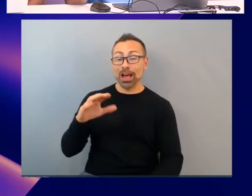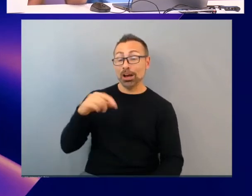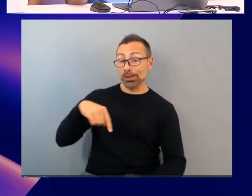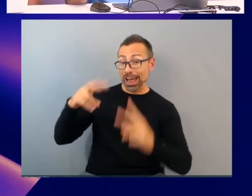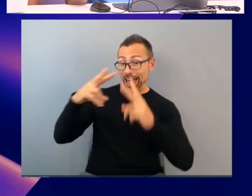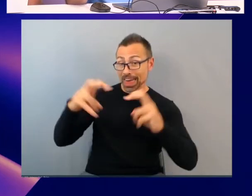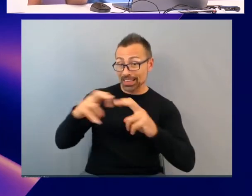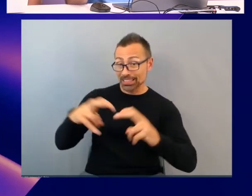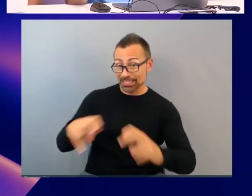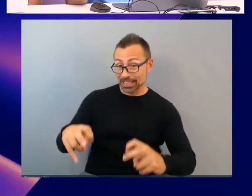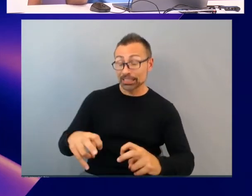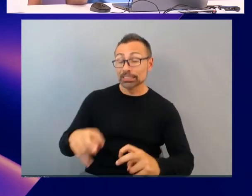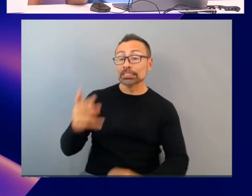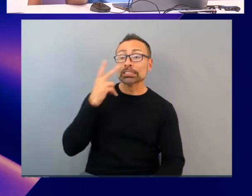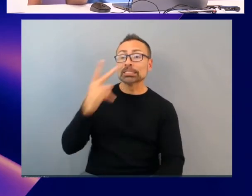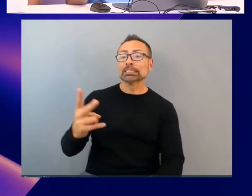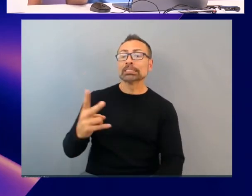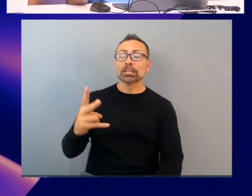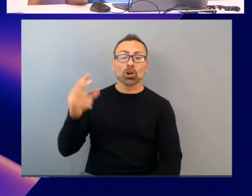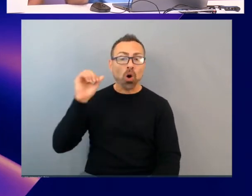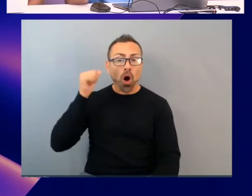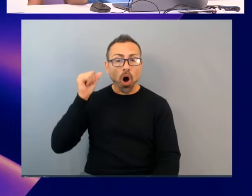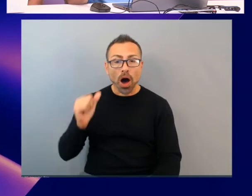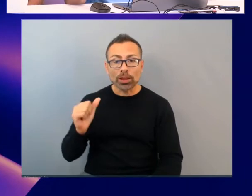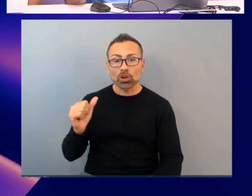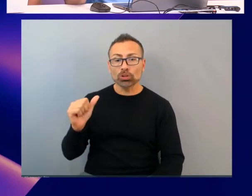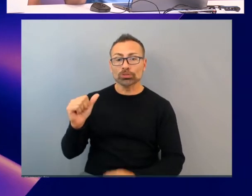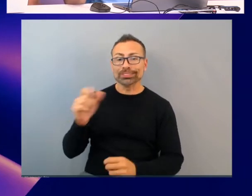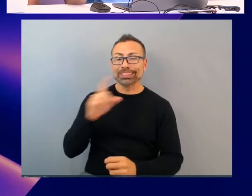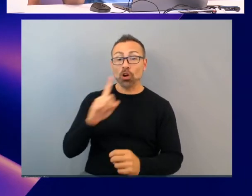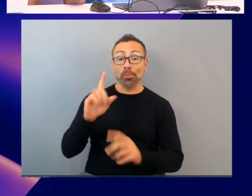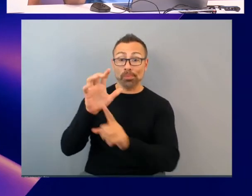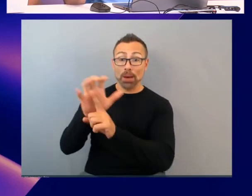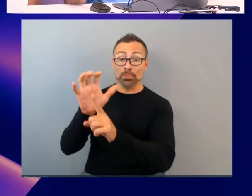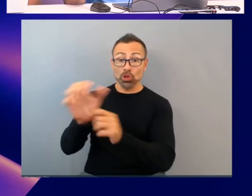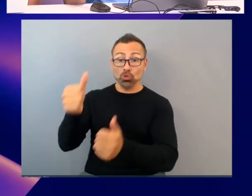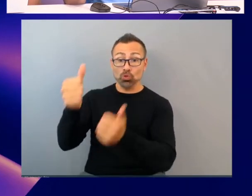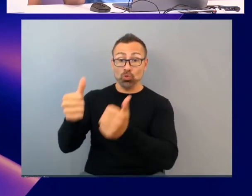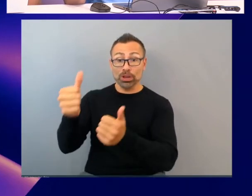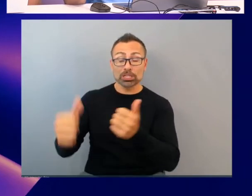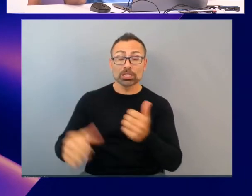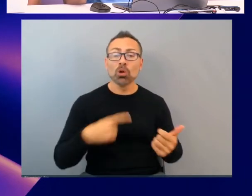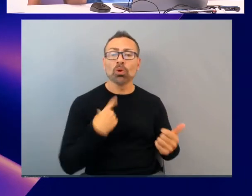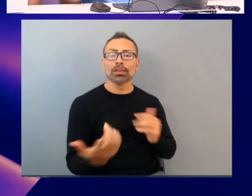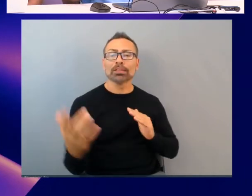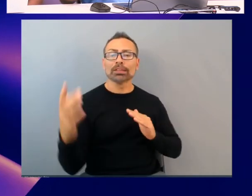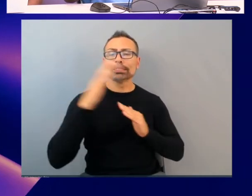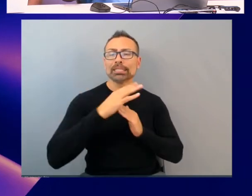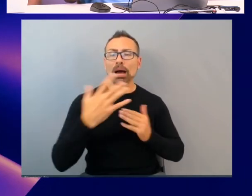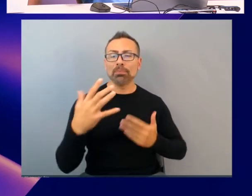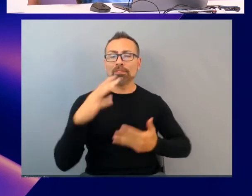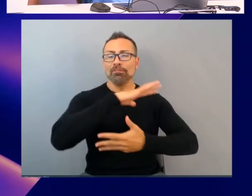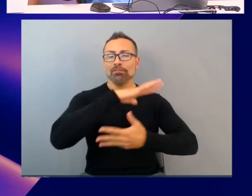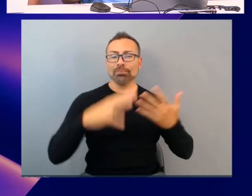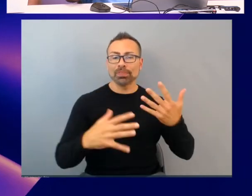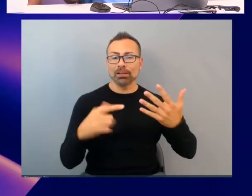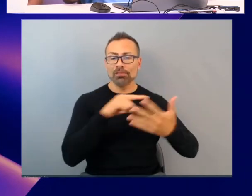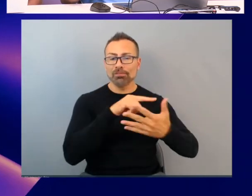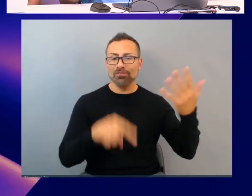what are the audio tracks are really popular, right? Right. - And what are the top five audio tracks being played, so that they can produce more of those audio tracks